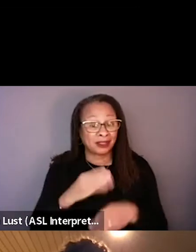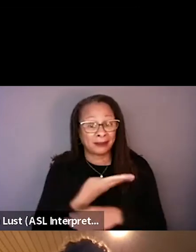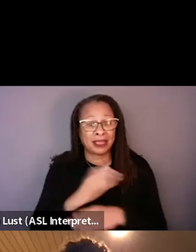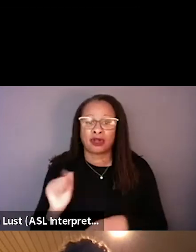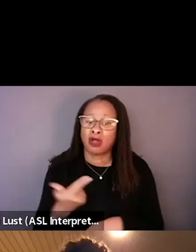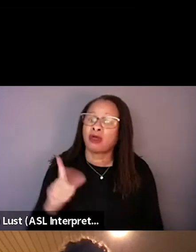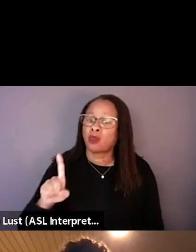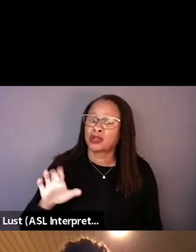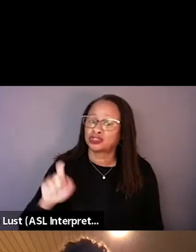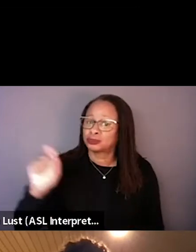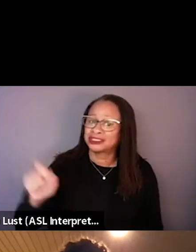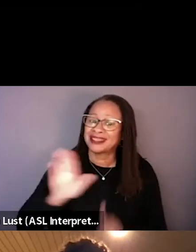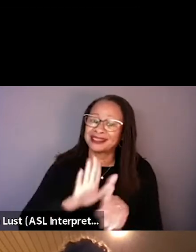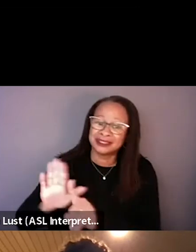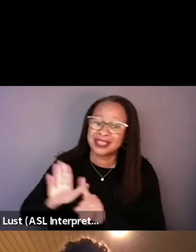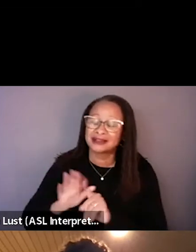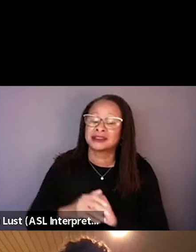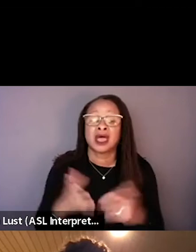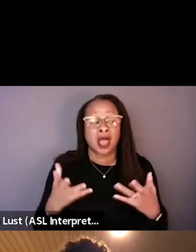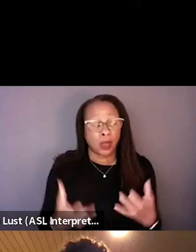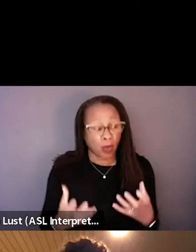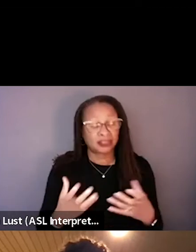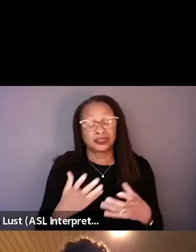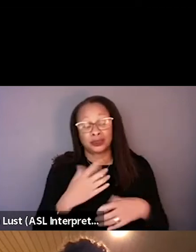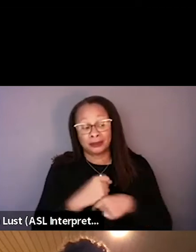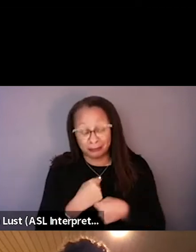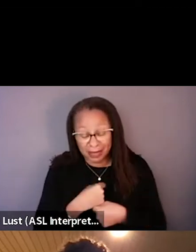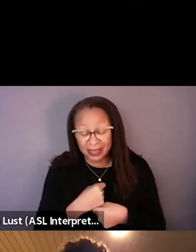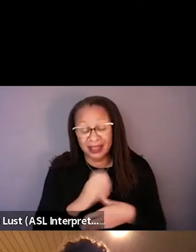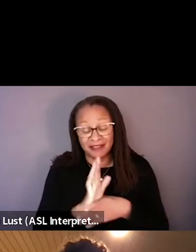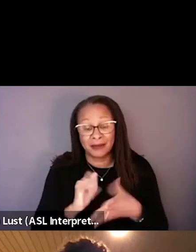Like, I wanted to make a film where women could be unapologetically themselves.